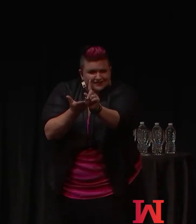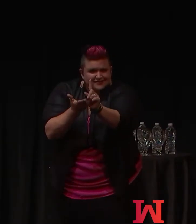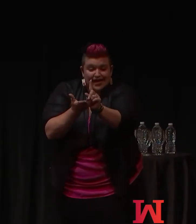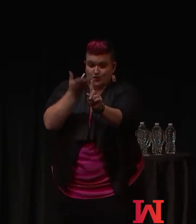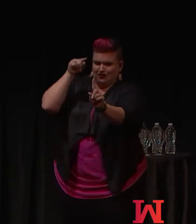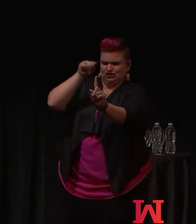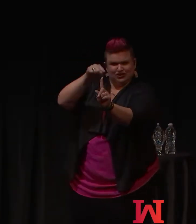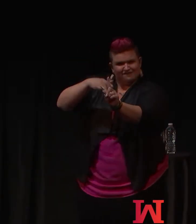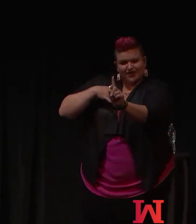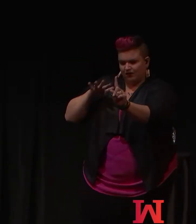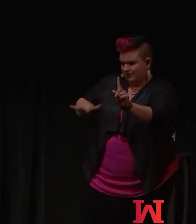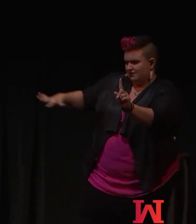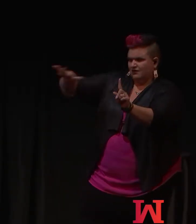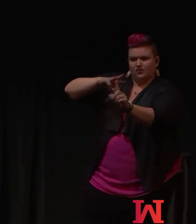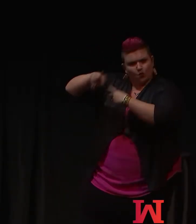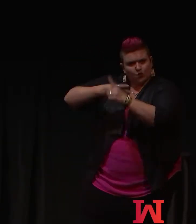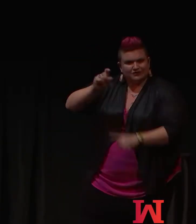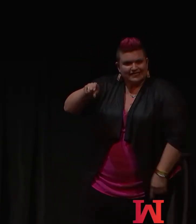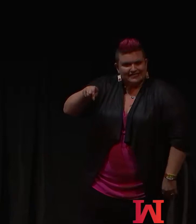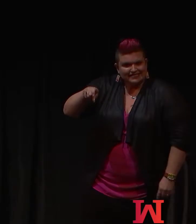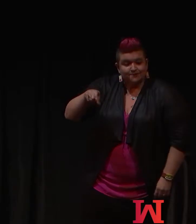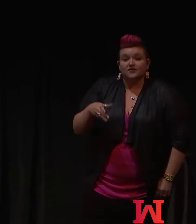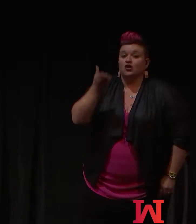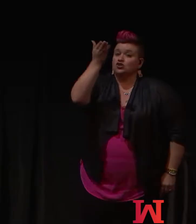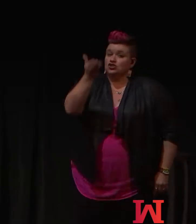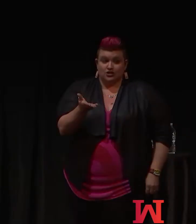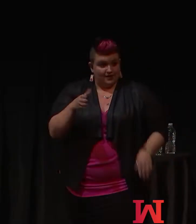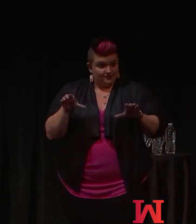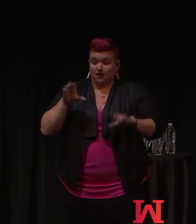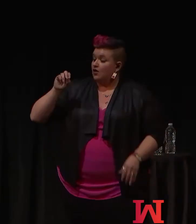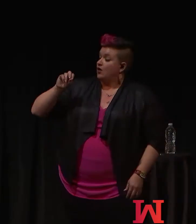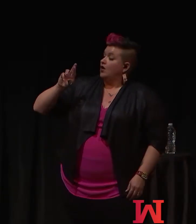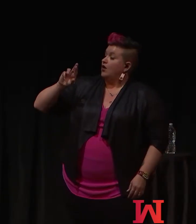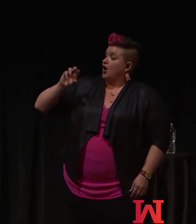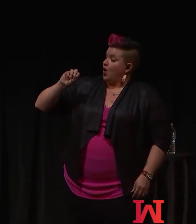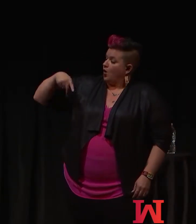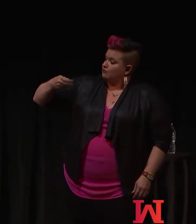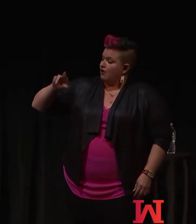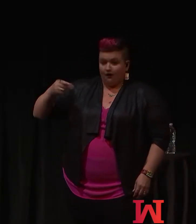and what she felt the world needed more of. She had done what Oprah always talks about,